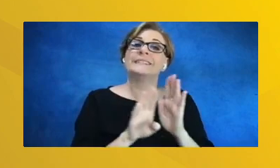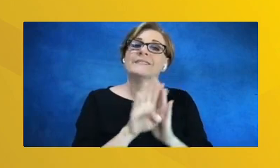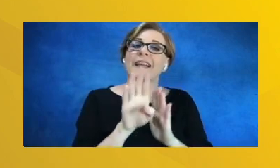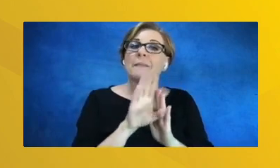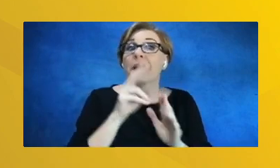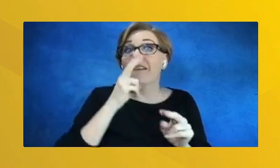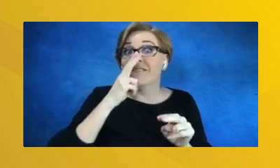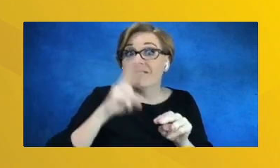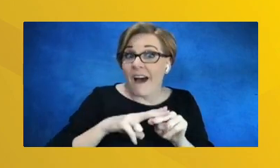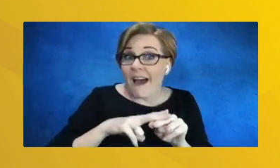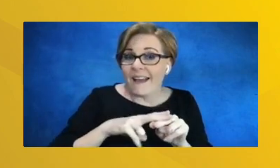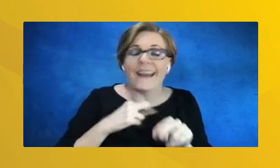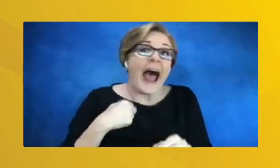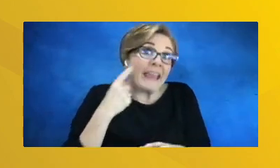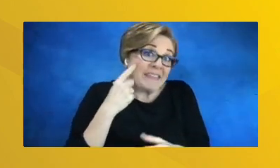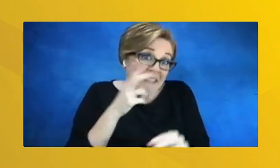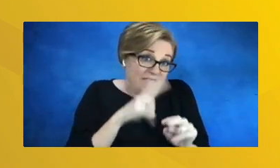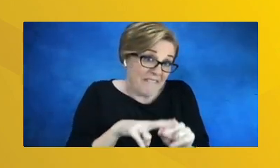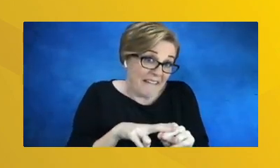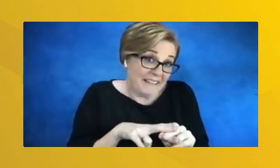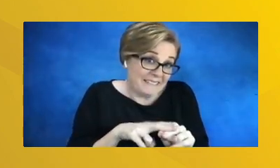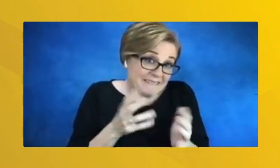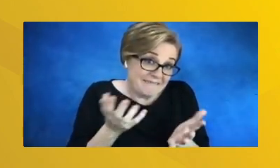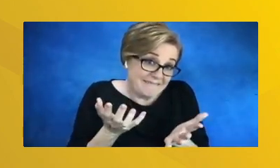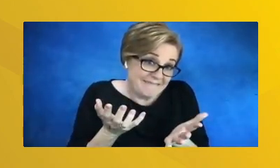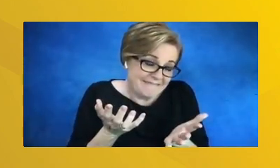it's very fun - summer resource.